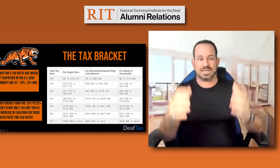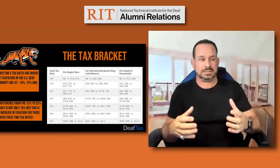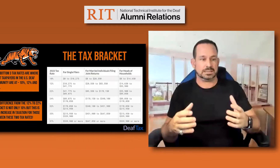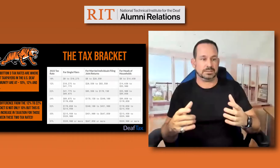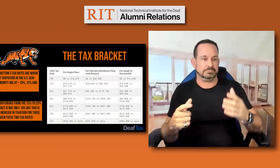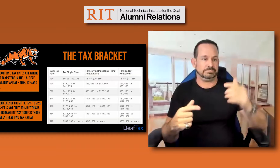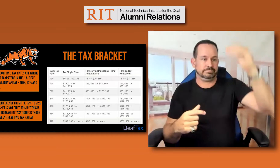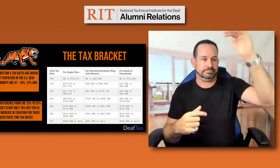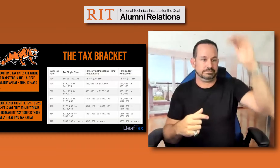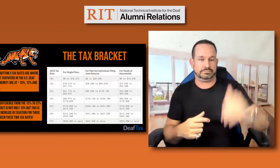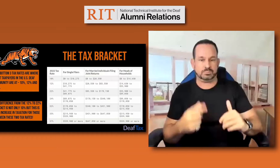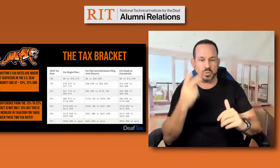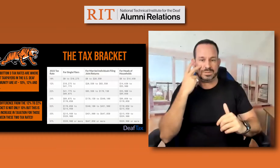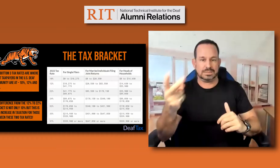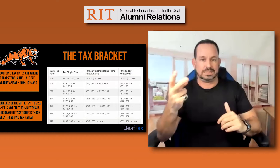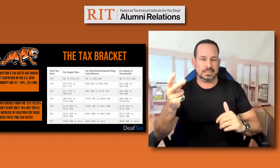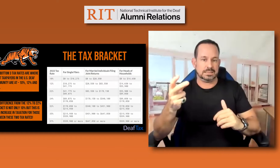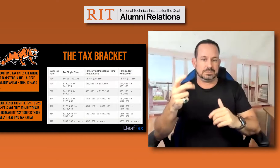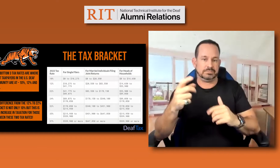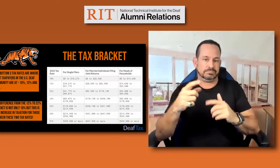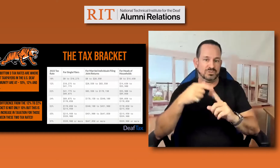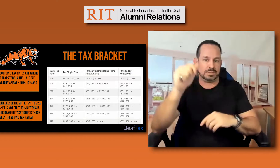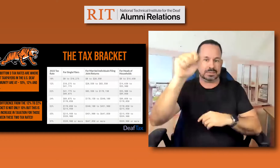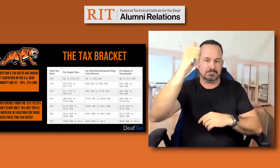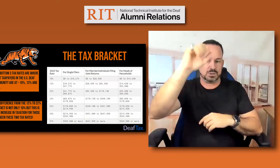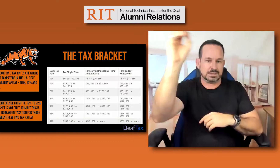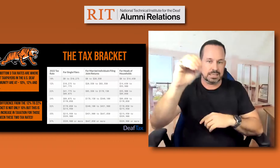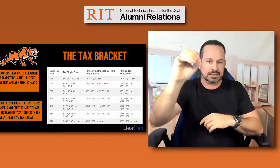So you see this slide for the tax brackets here.